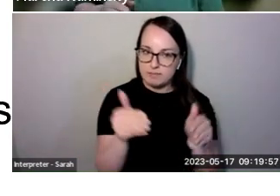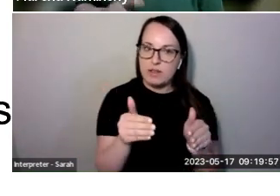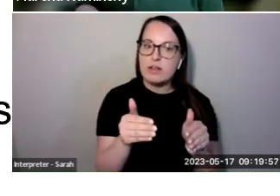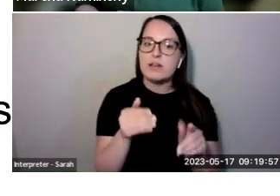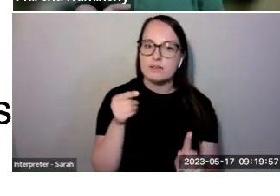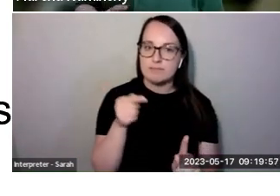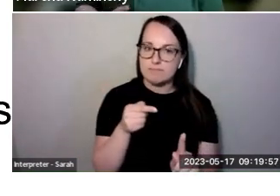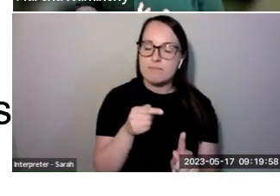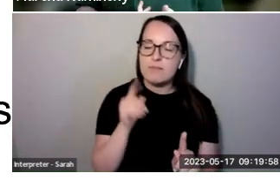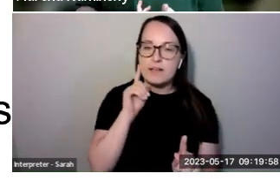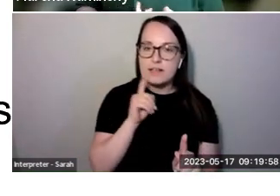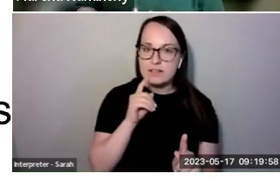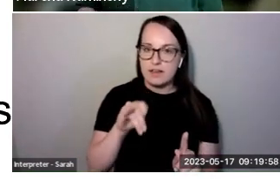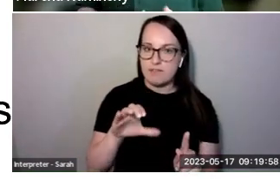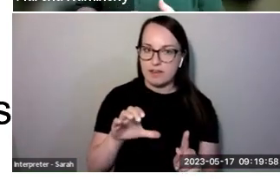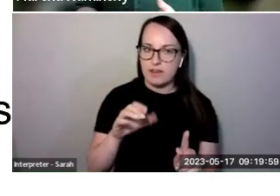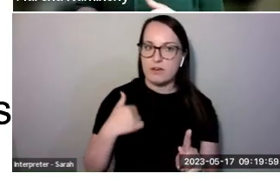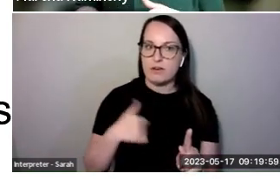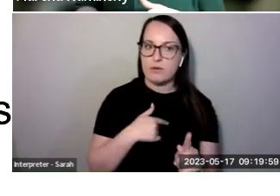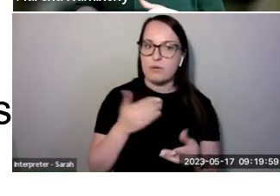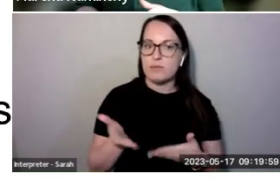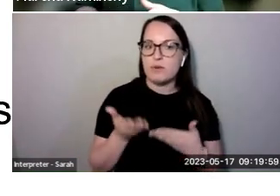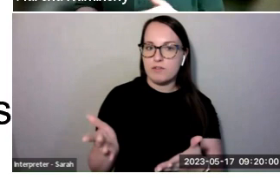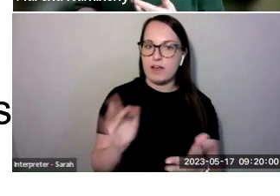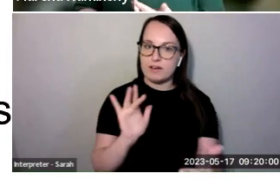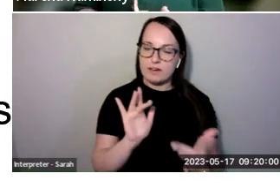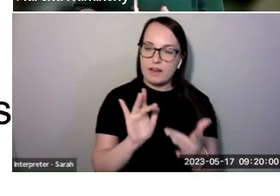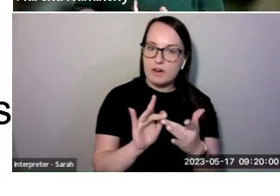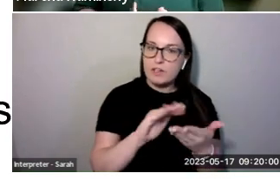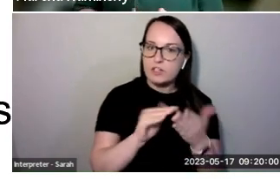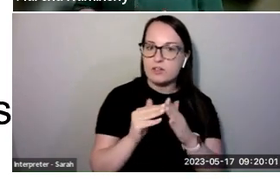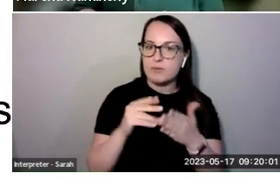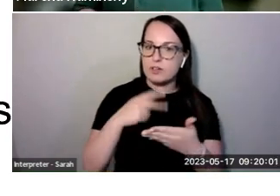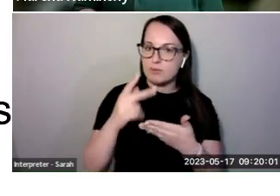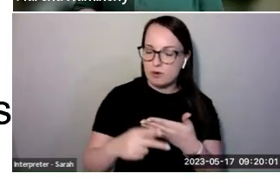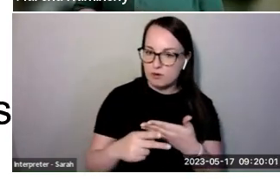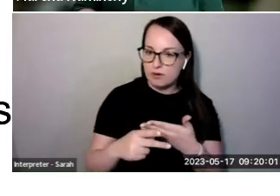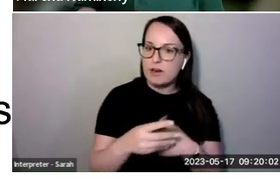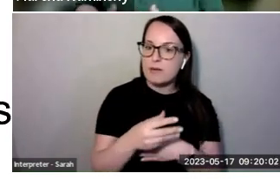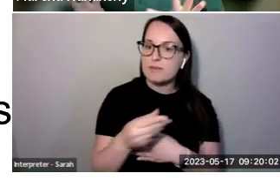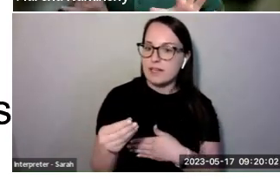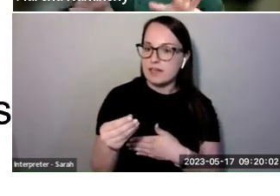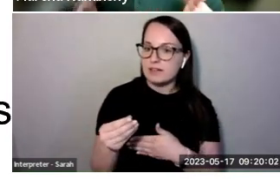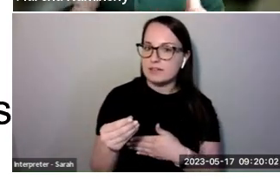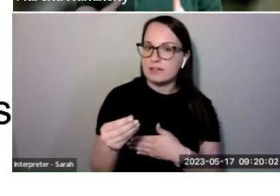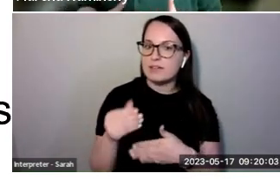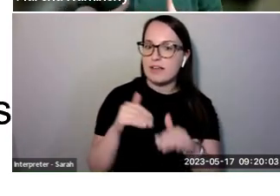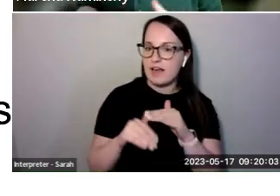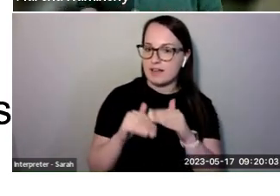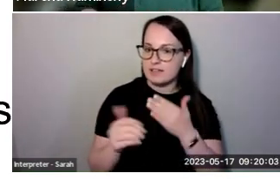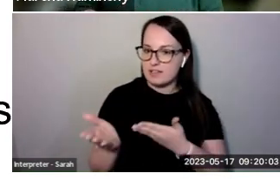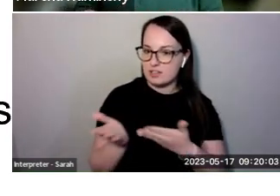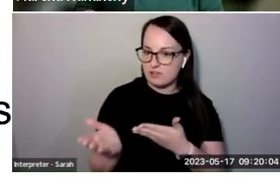services, specifically about DEAF, Inc. , we provide outreach, community